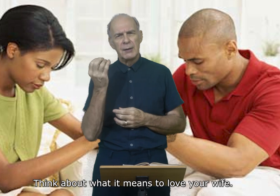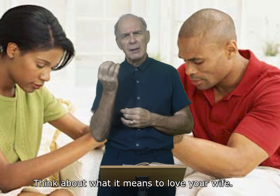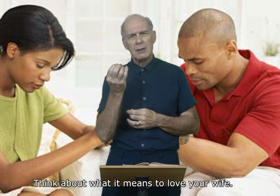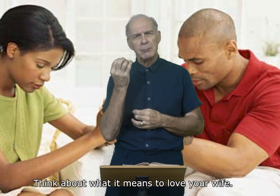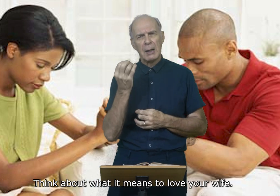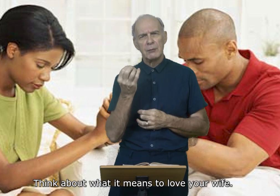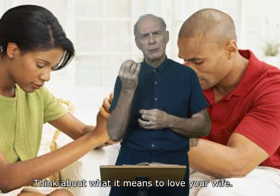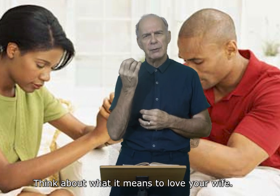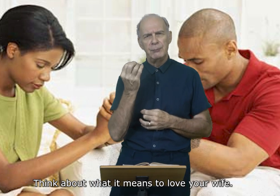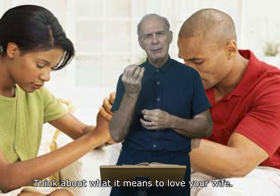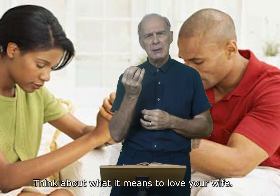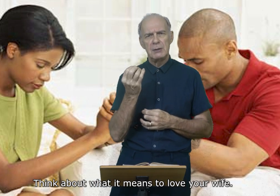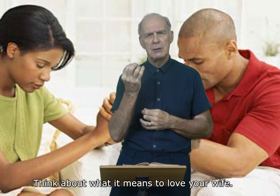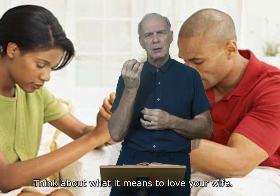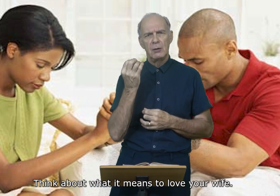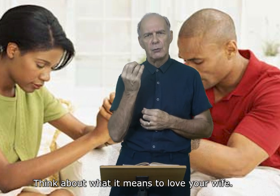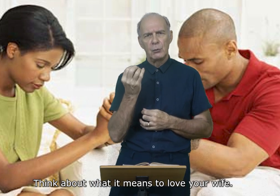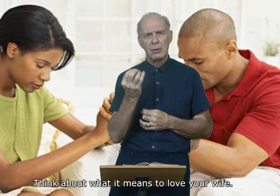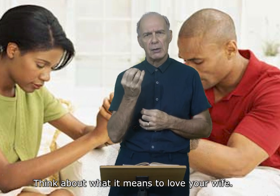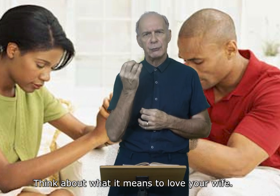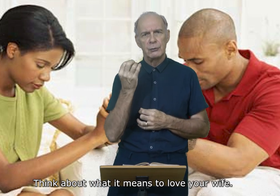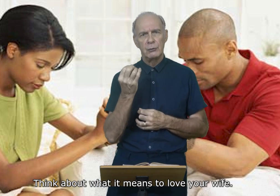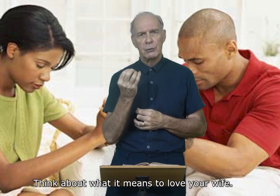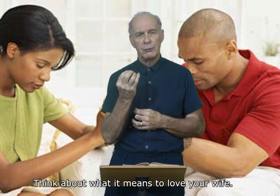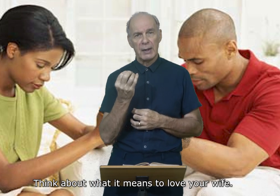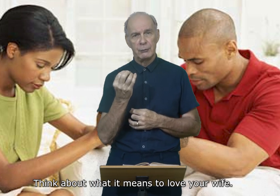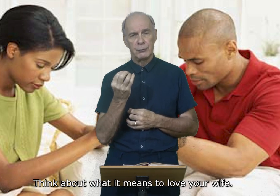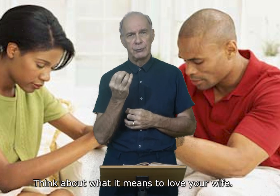Think about what it means to love your wife.